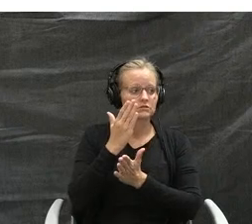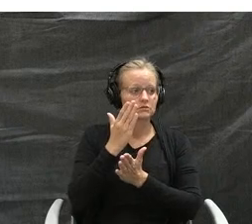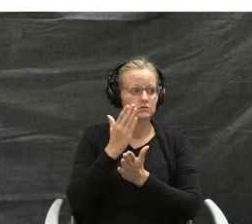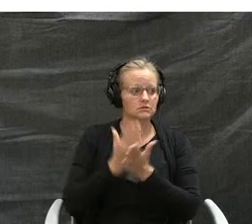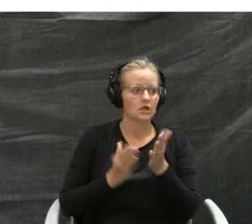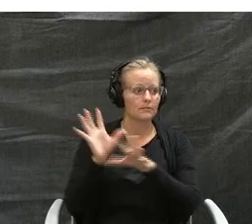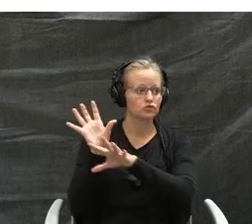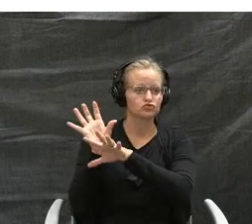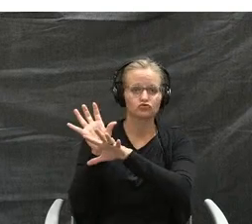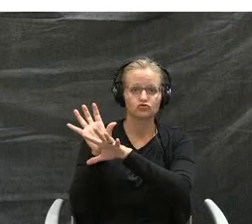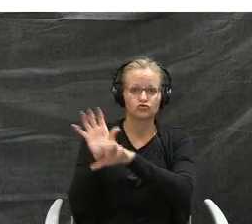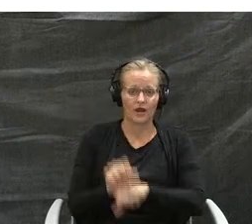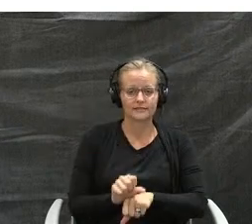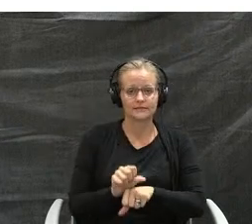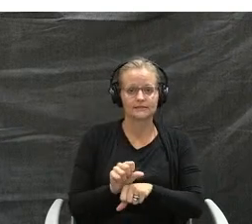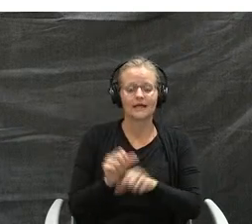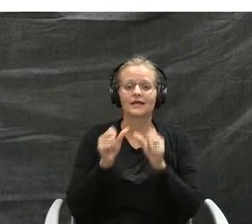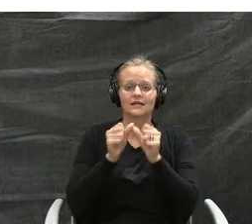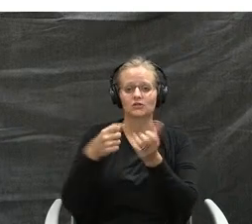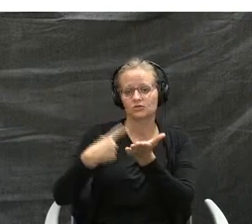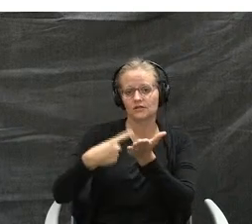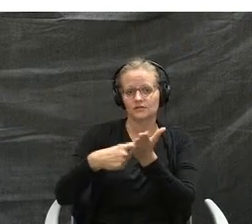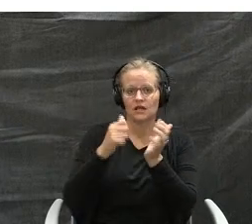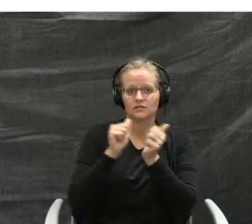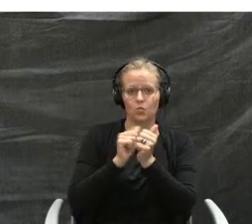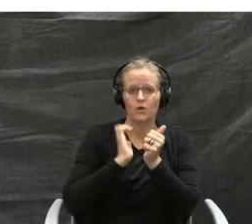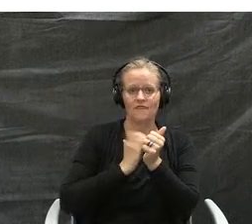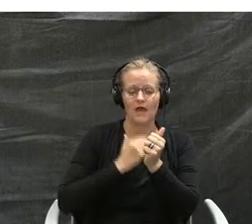all of our conversations. We know the things that we learned